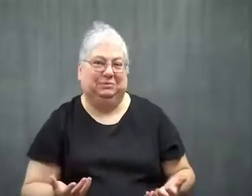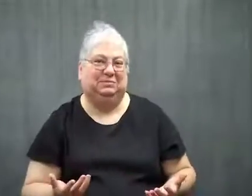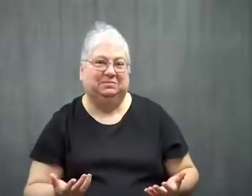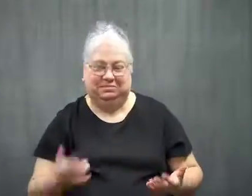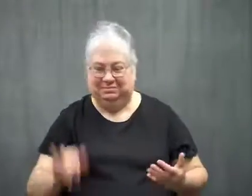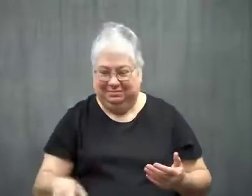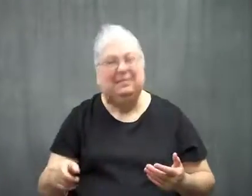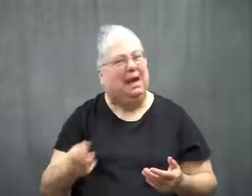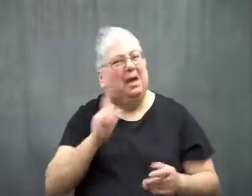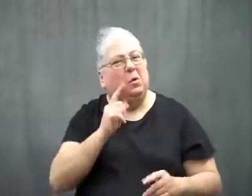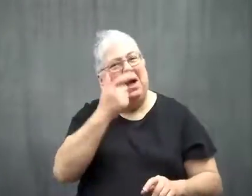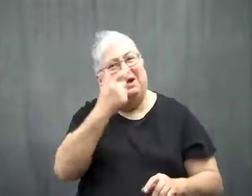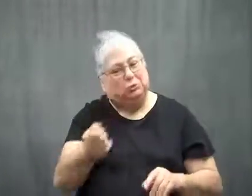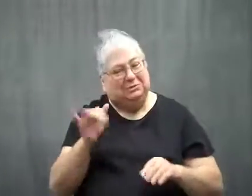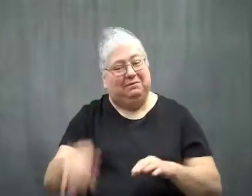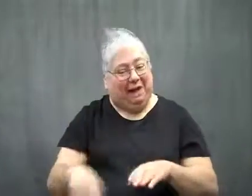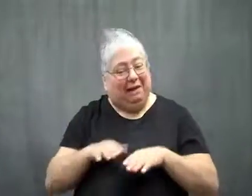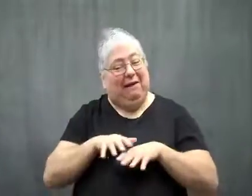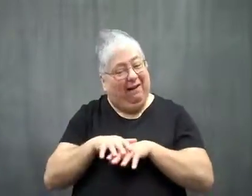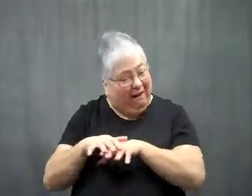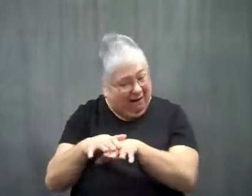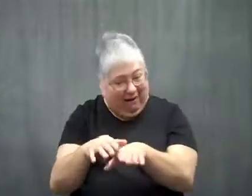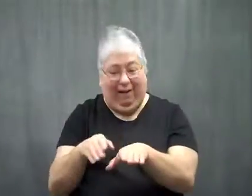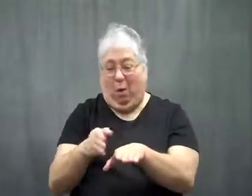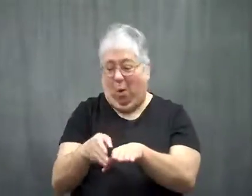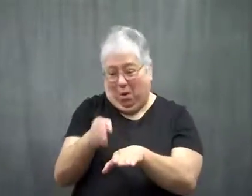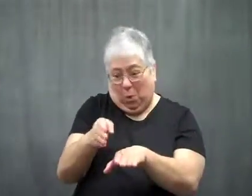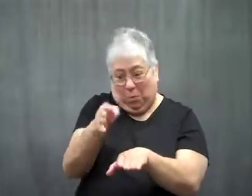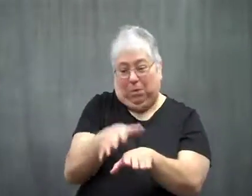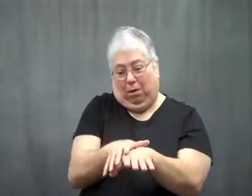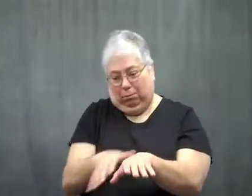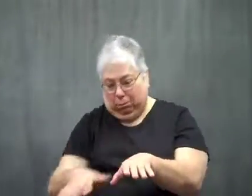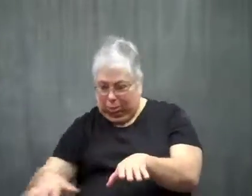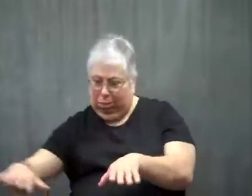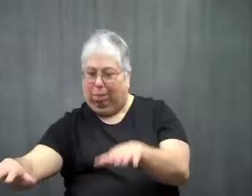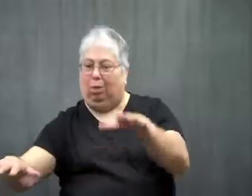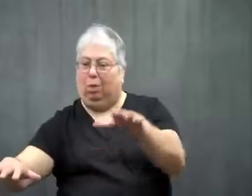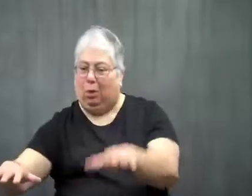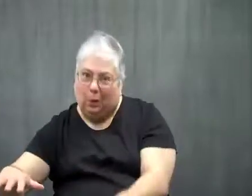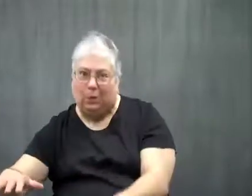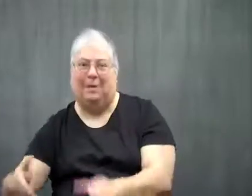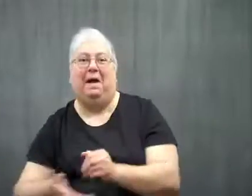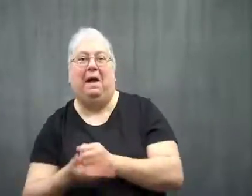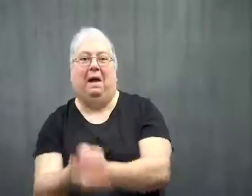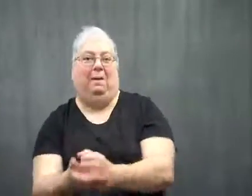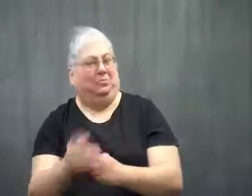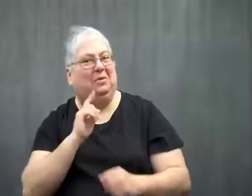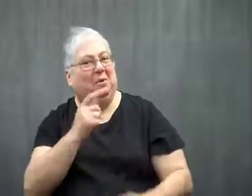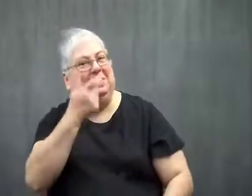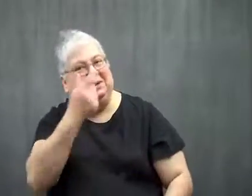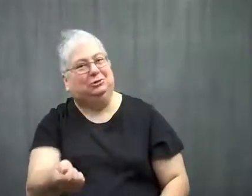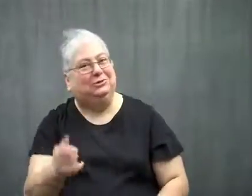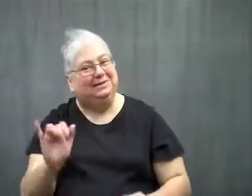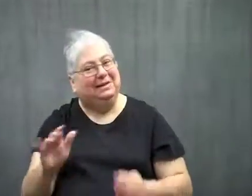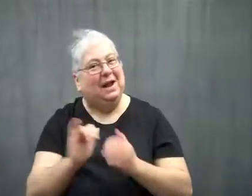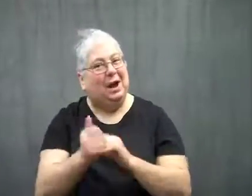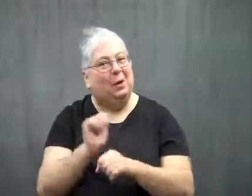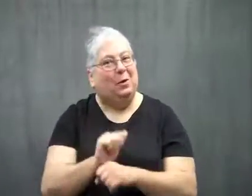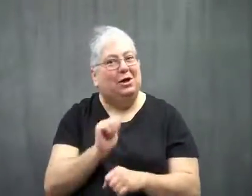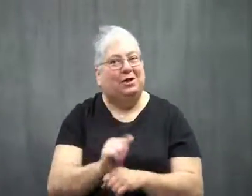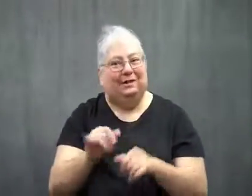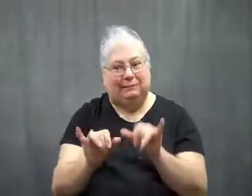It's interesting how that works, diverting the water to lower the river level.